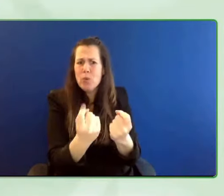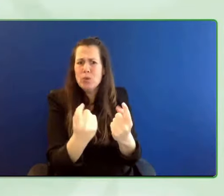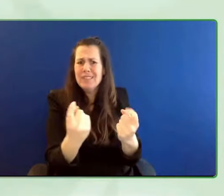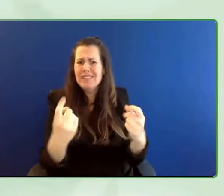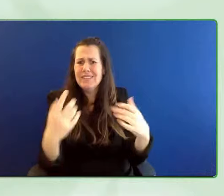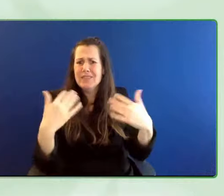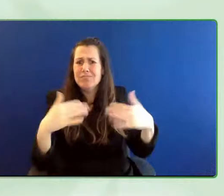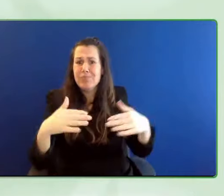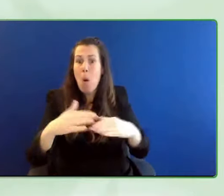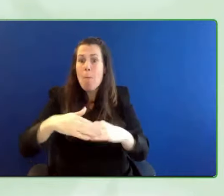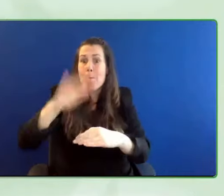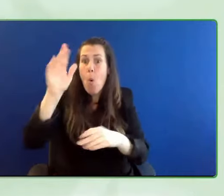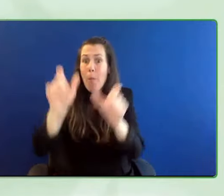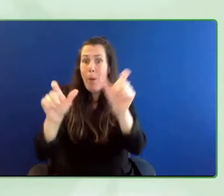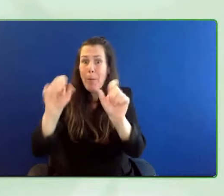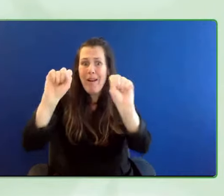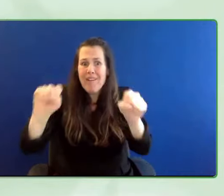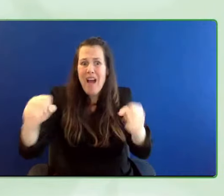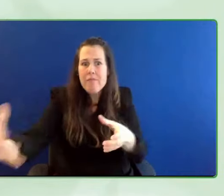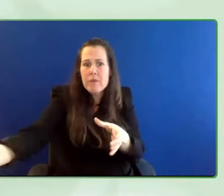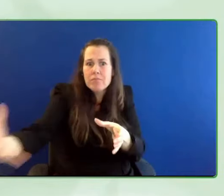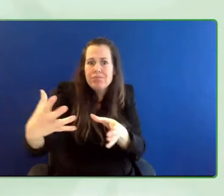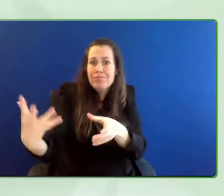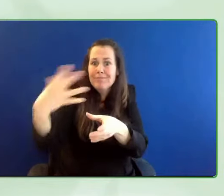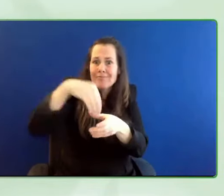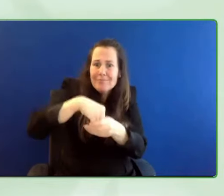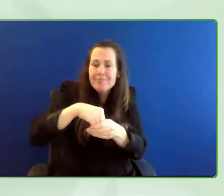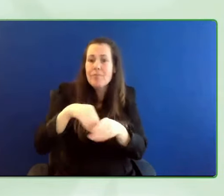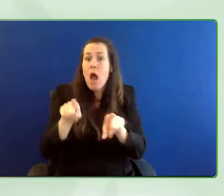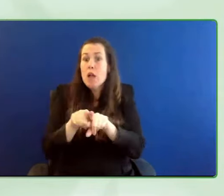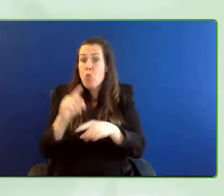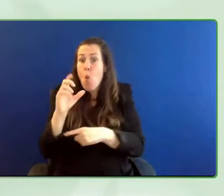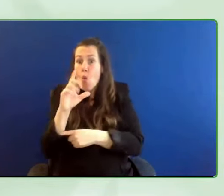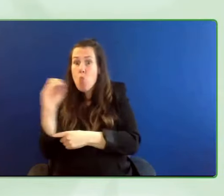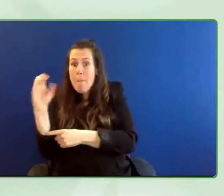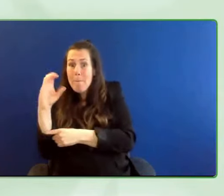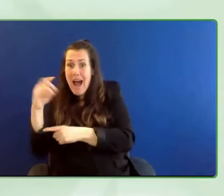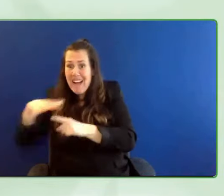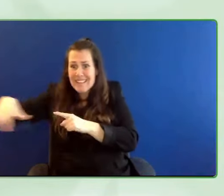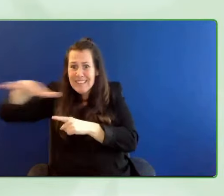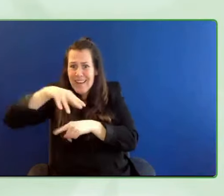have an ageing population, that is going to put strain on our already strained healthcare